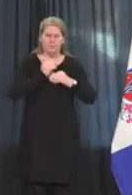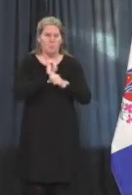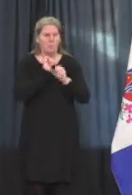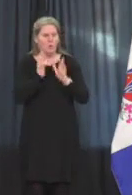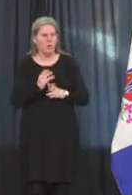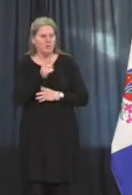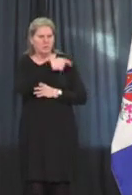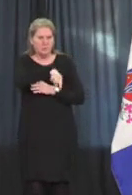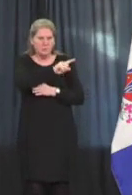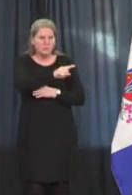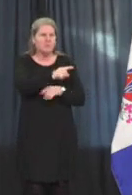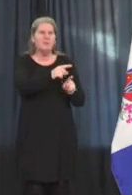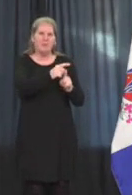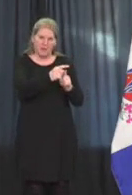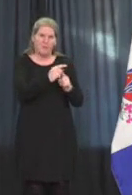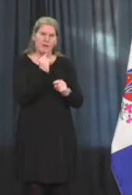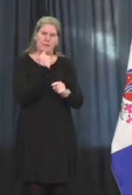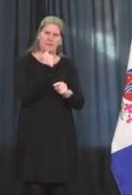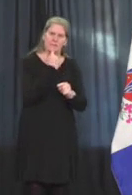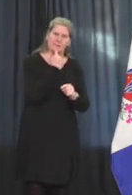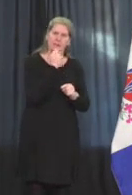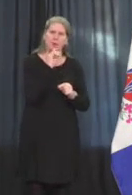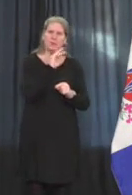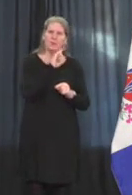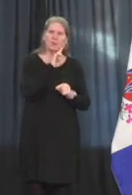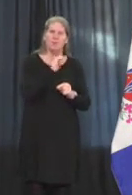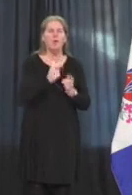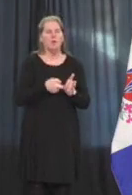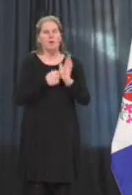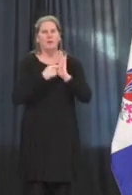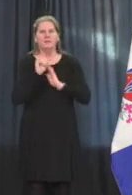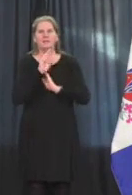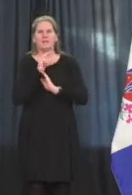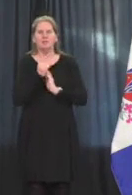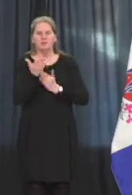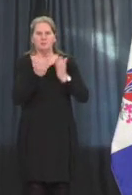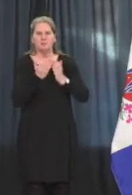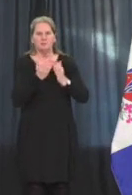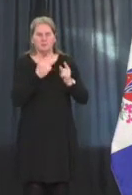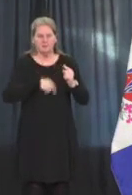ARE OFFERING CRITICAL OR ESSENTIAL SERVICES TO YUKONERS